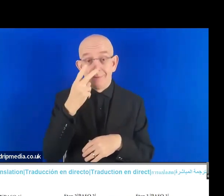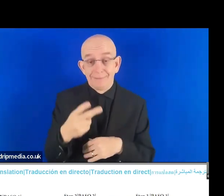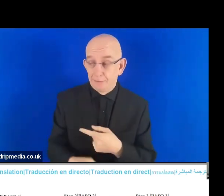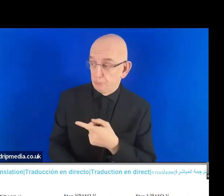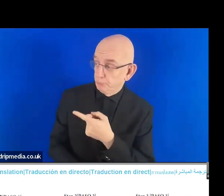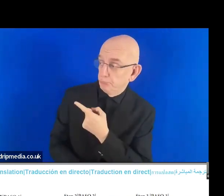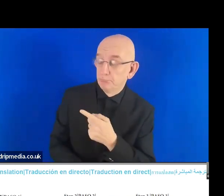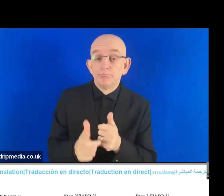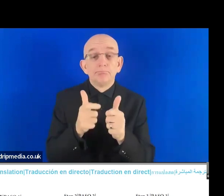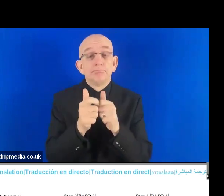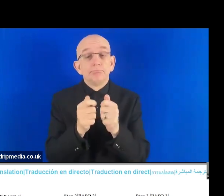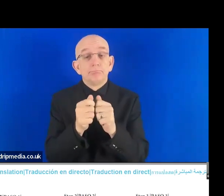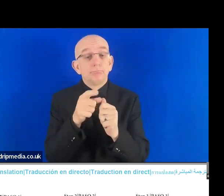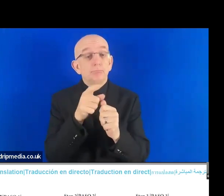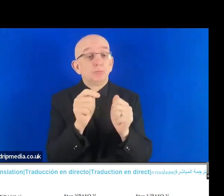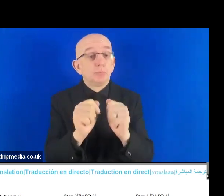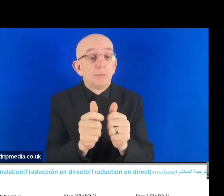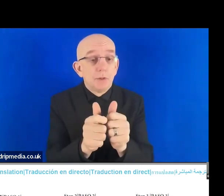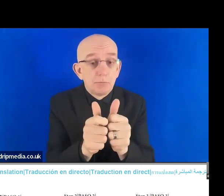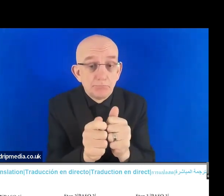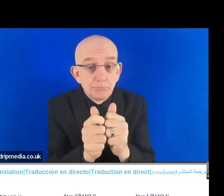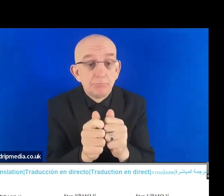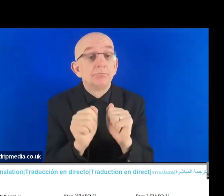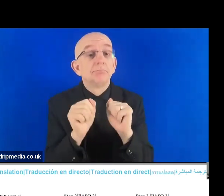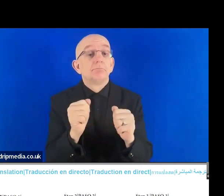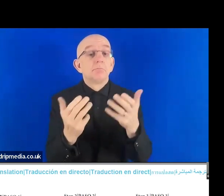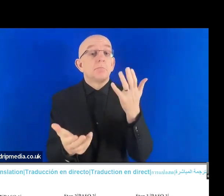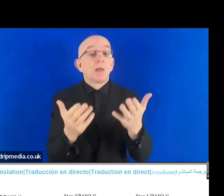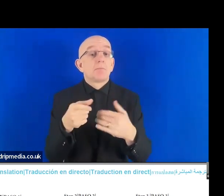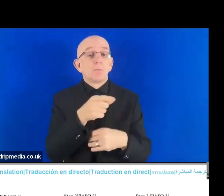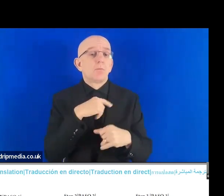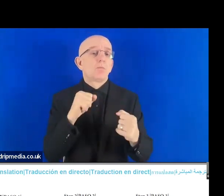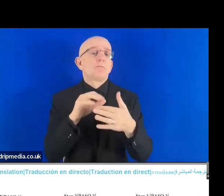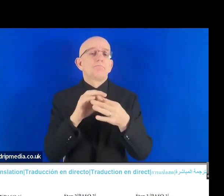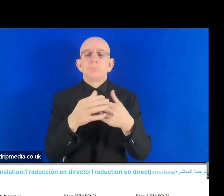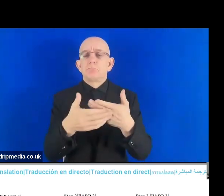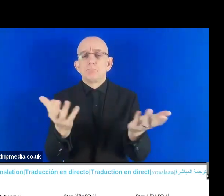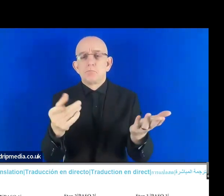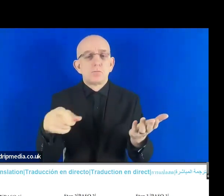But if you don't, will will work with what you got. So get your smartphones out.